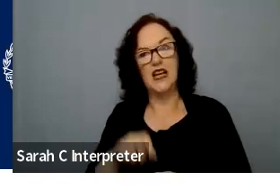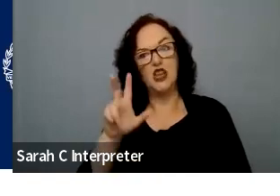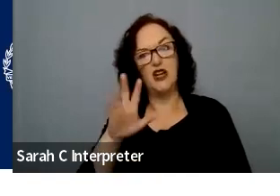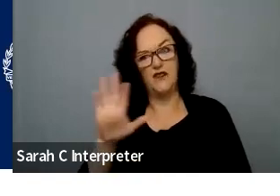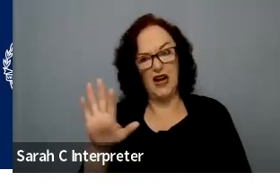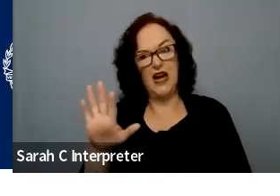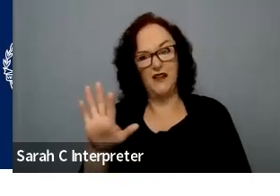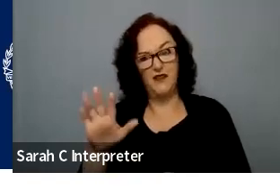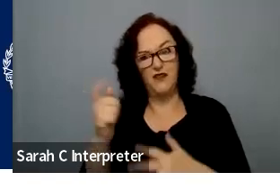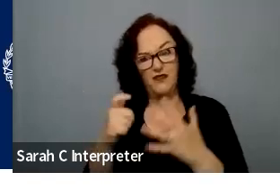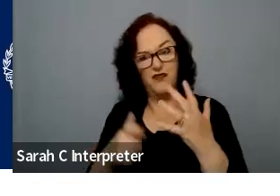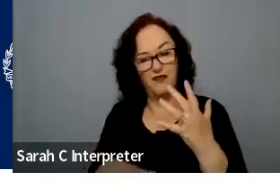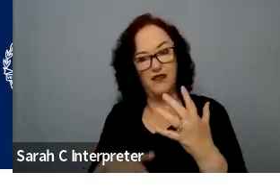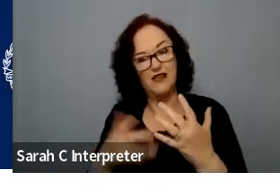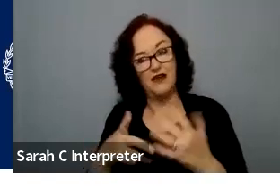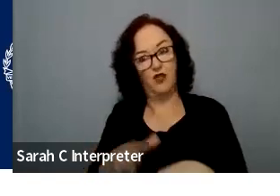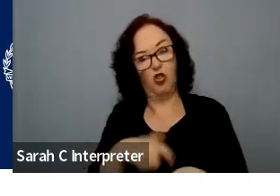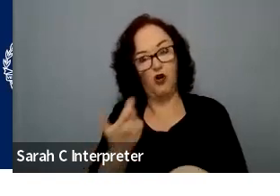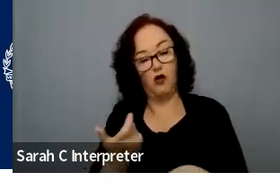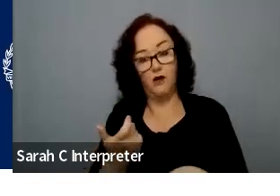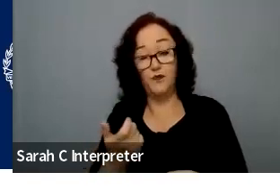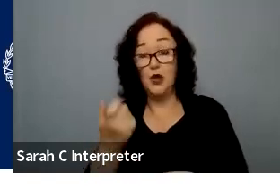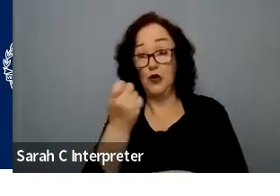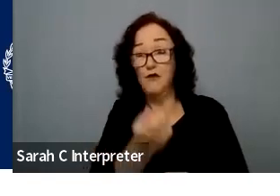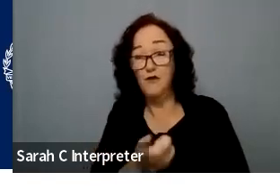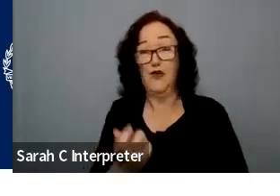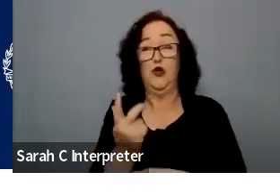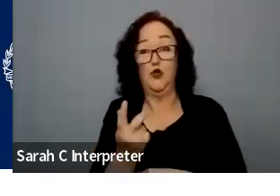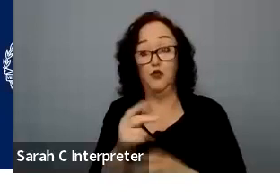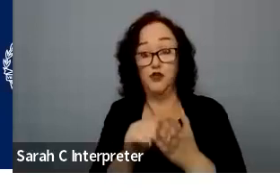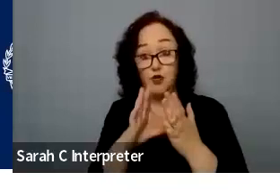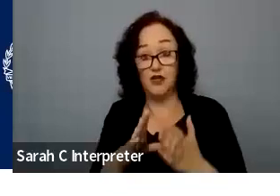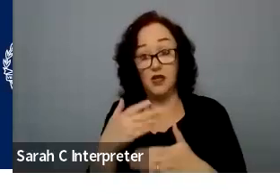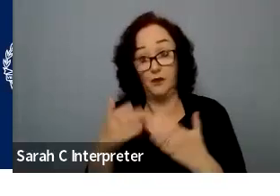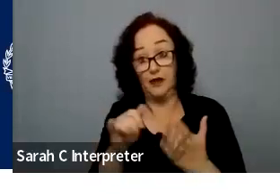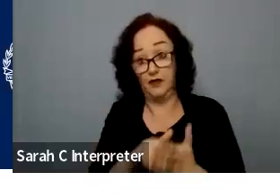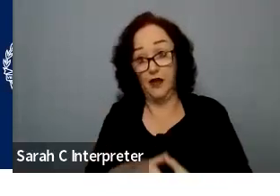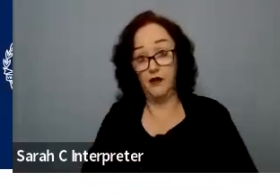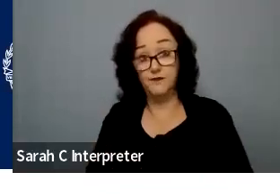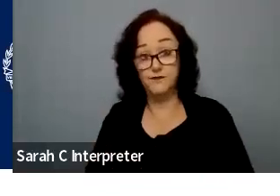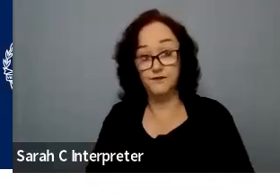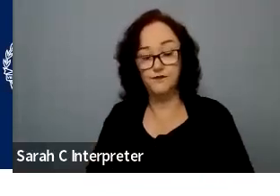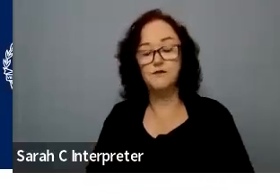and not all students, very few students actually completed that. Okay so in terms of the post-test,